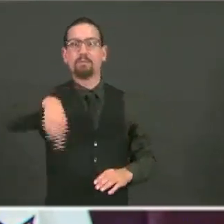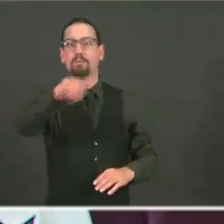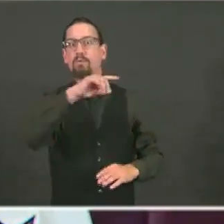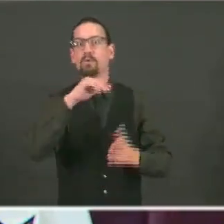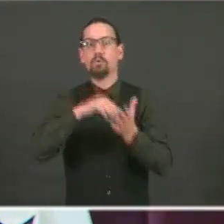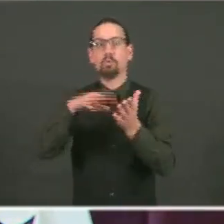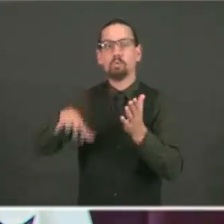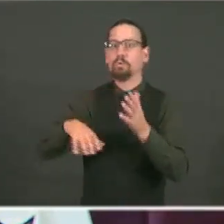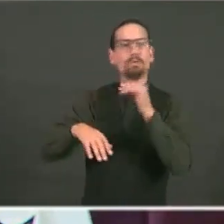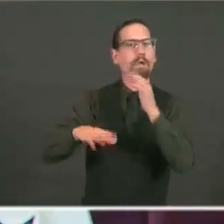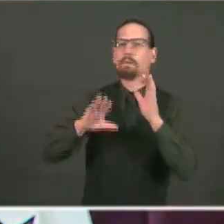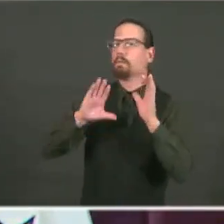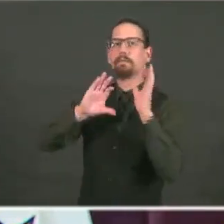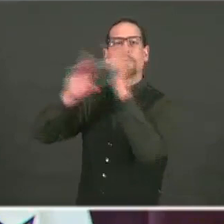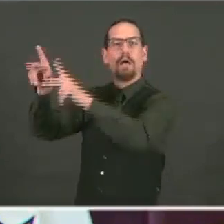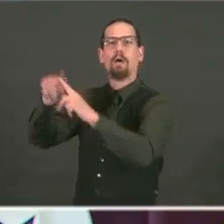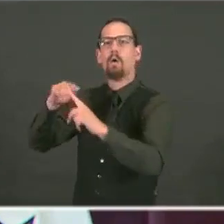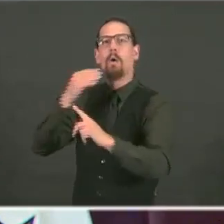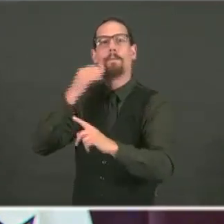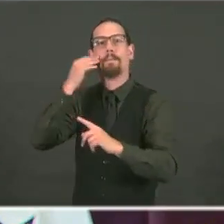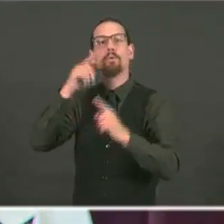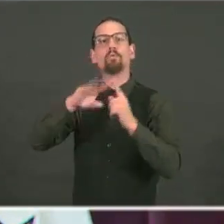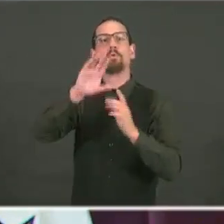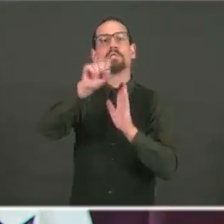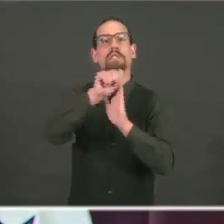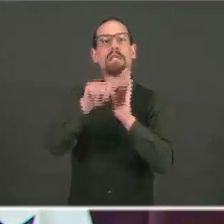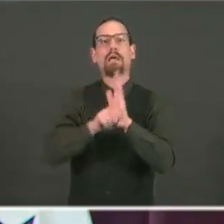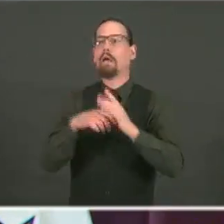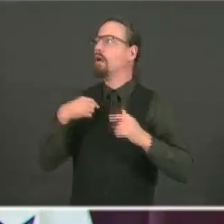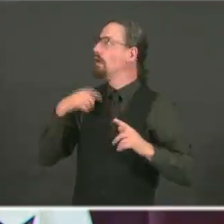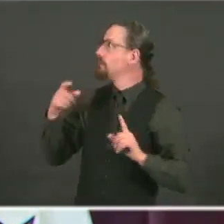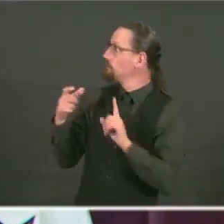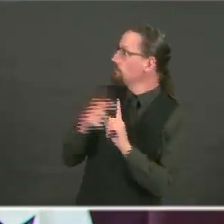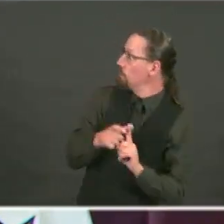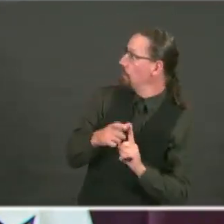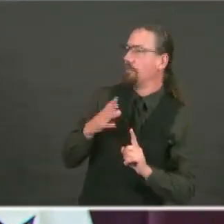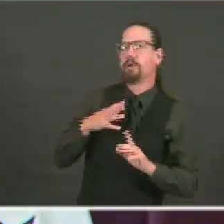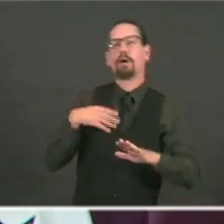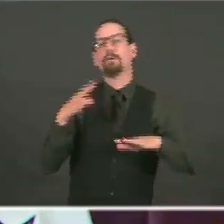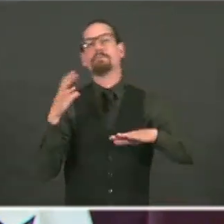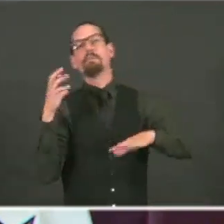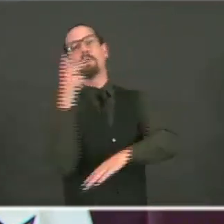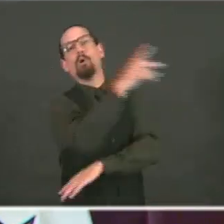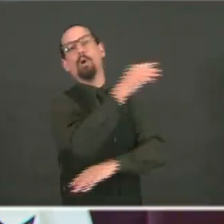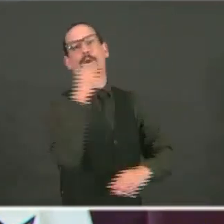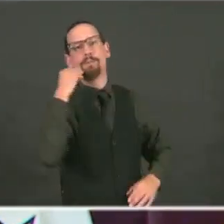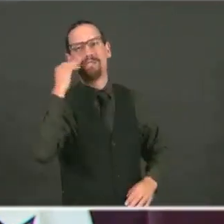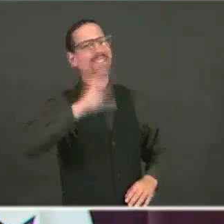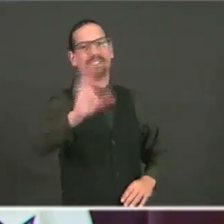TO GO HOME. WE ARE URGING THE STUDENTS, PLEASE DO NOT GO HOME TO ANOTHER STATE. I KNOW IT IS HARD TO BE HERE